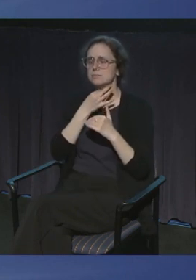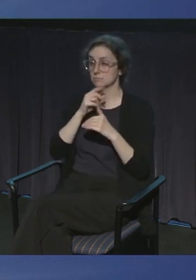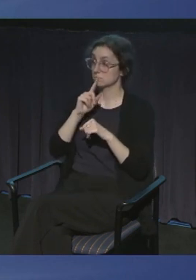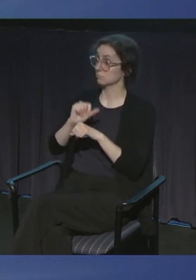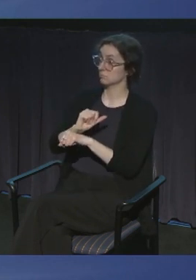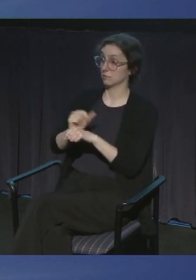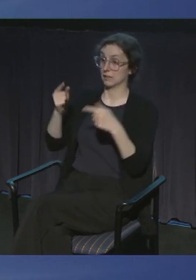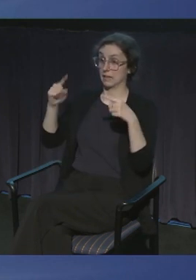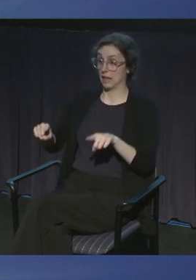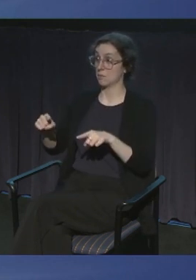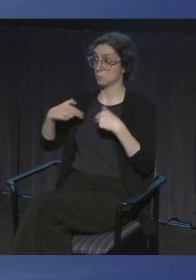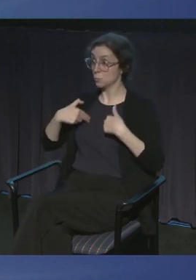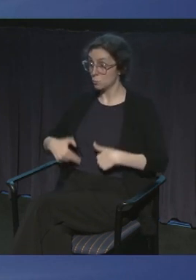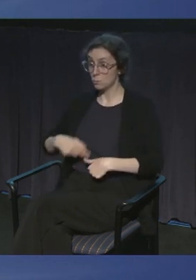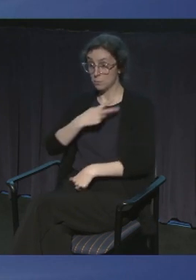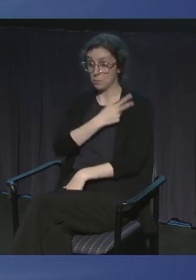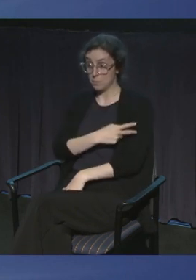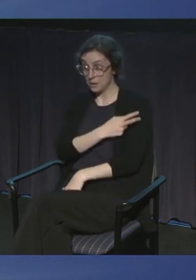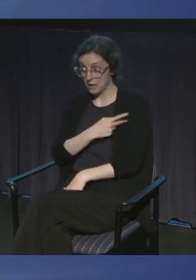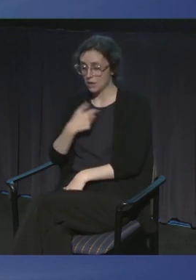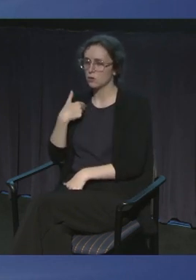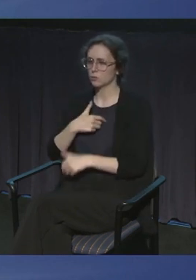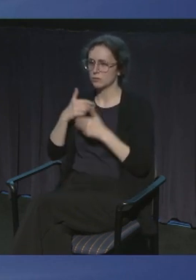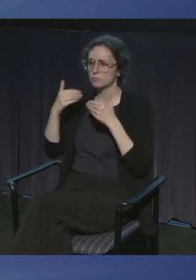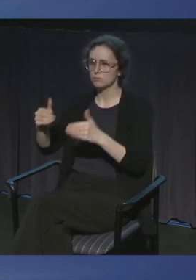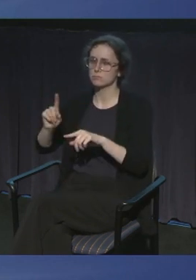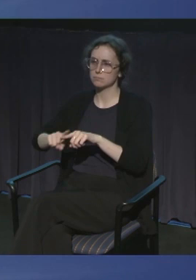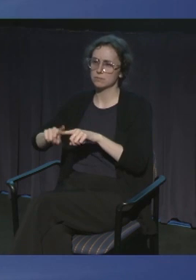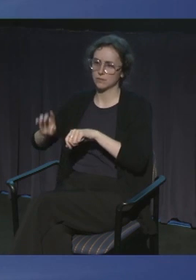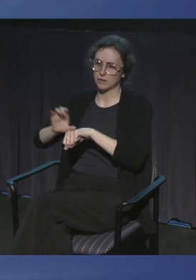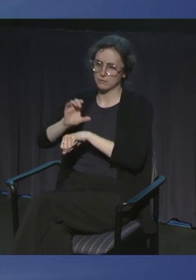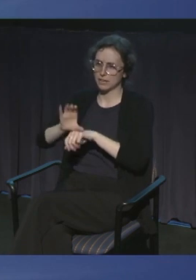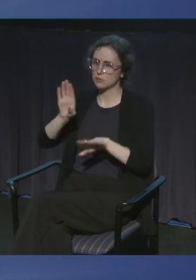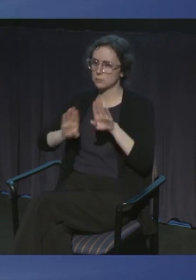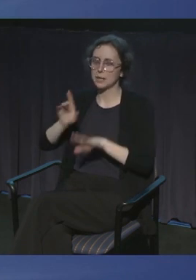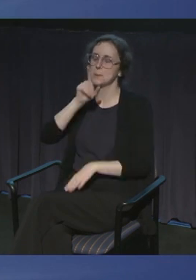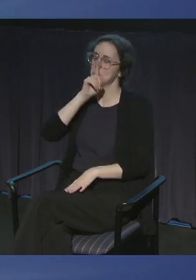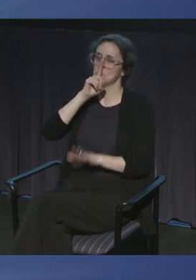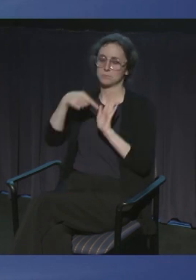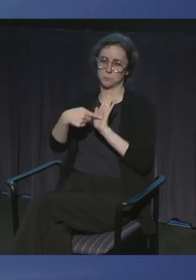REALLY HAPPENS IN PATIENTS. AND WE DID ALL SORTS OF COMPUTATIONAL BIOLOGY THAT I WON'T BE SHOWING YOU. WE SAW AN